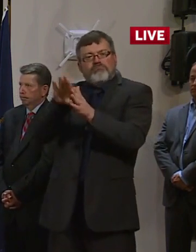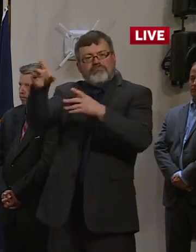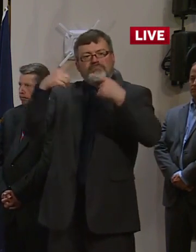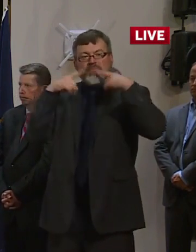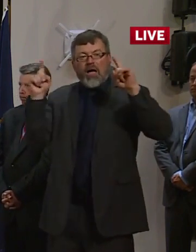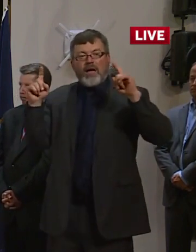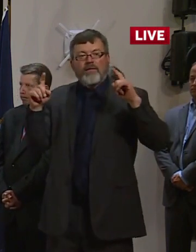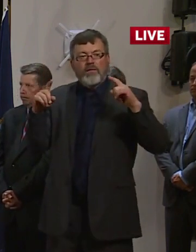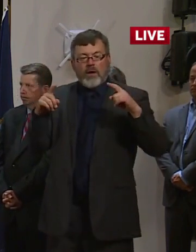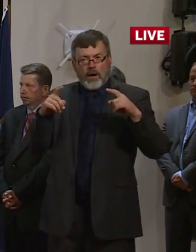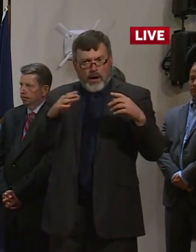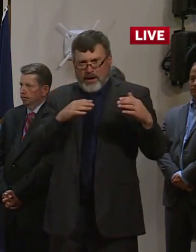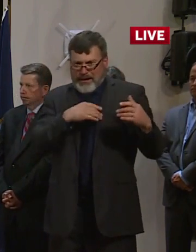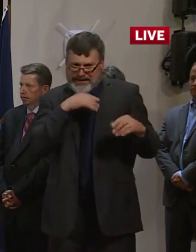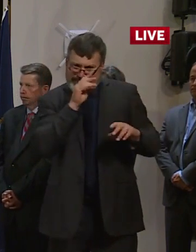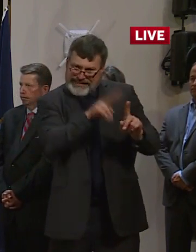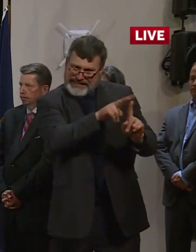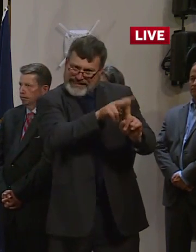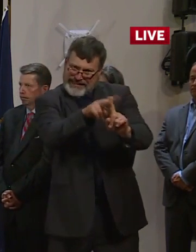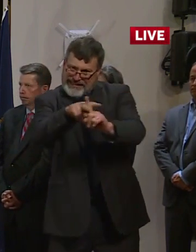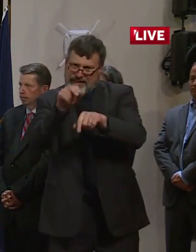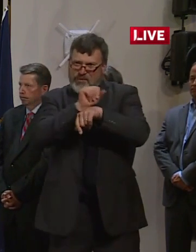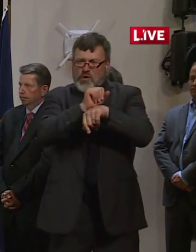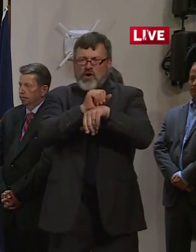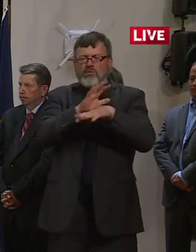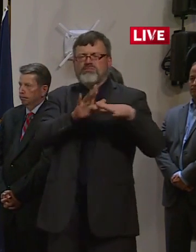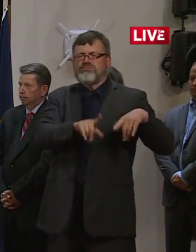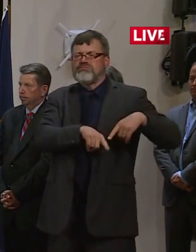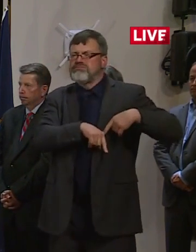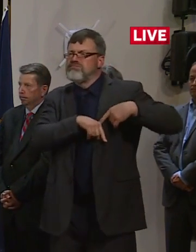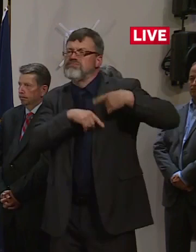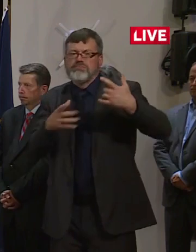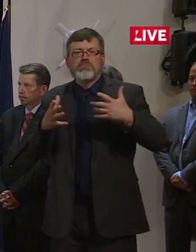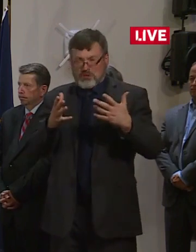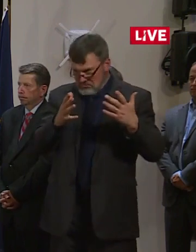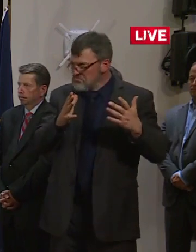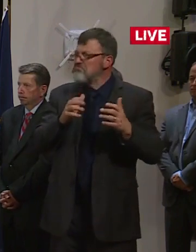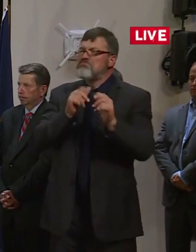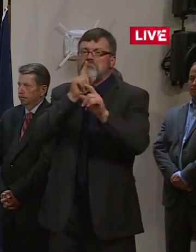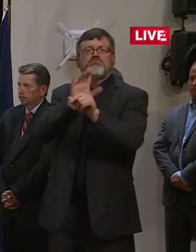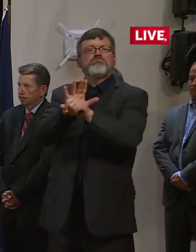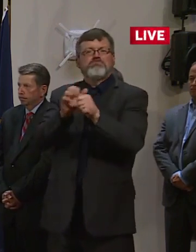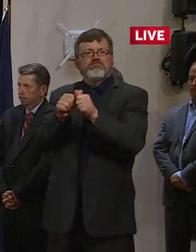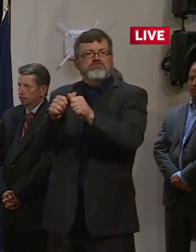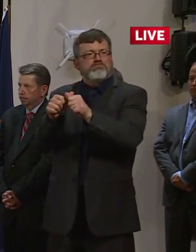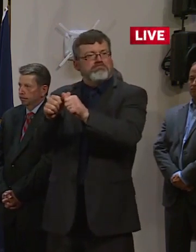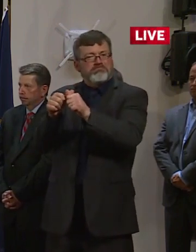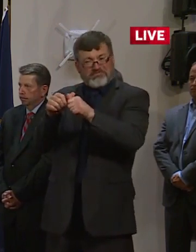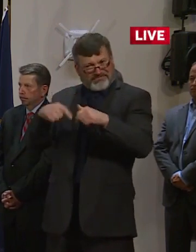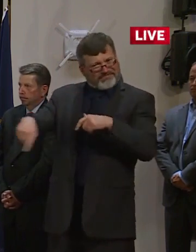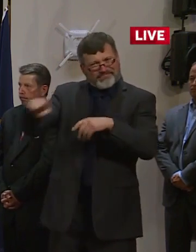TO KEEP PEOPLE INFORMED AND FIELDED ALL THE REQUESTS FOR HELP.